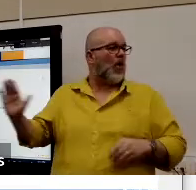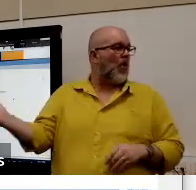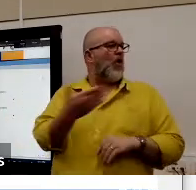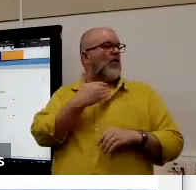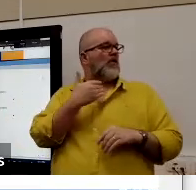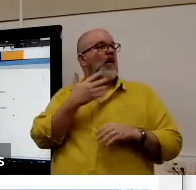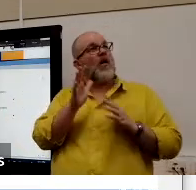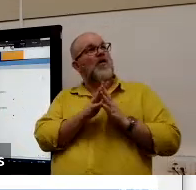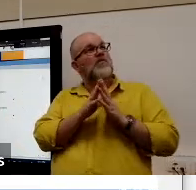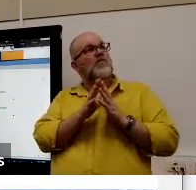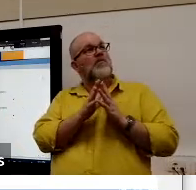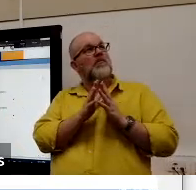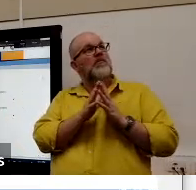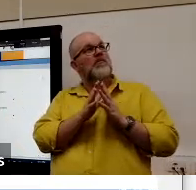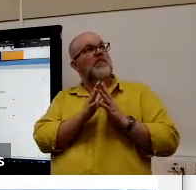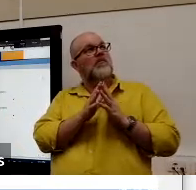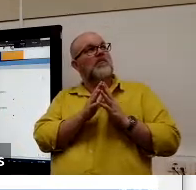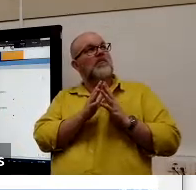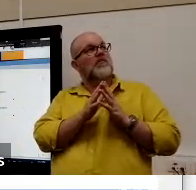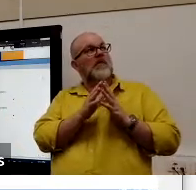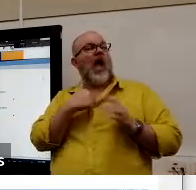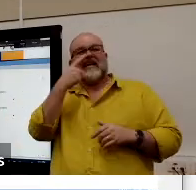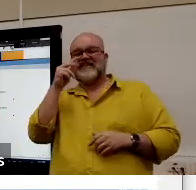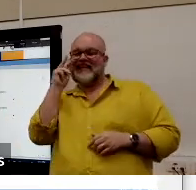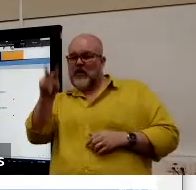to remind everybody and include ....